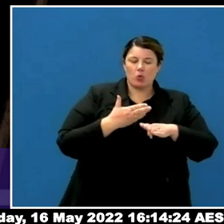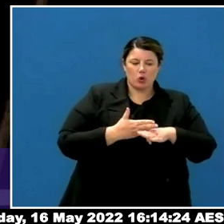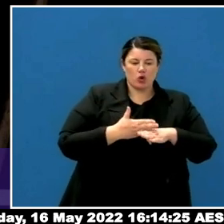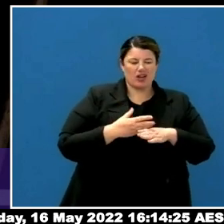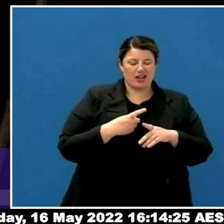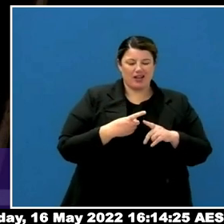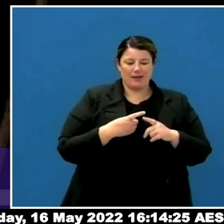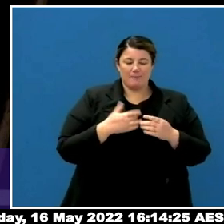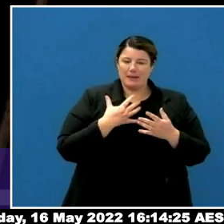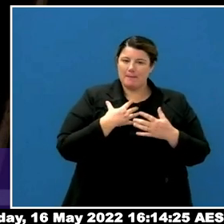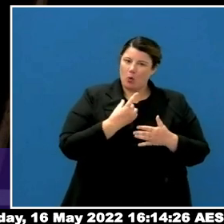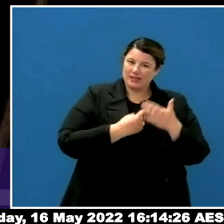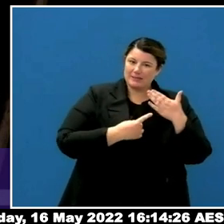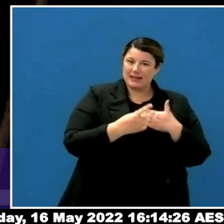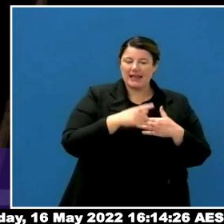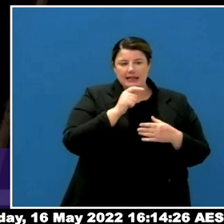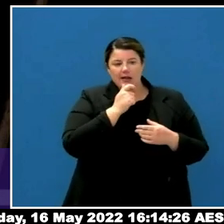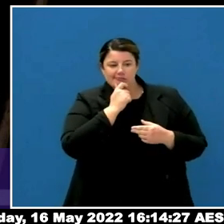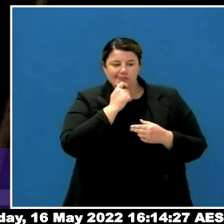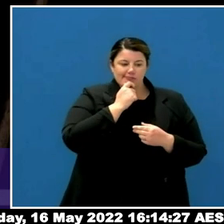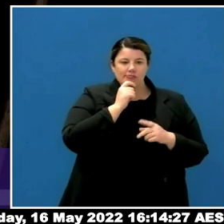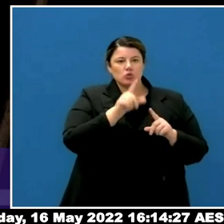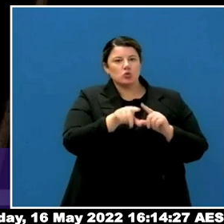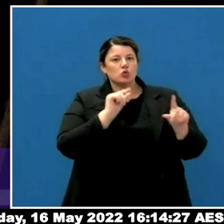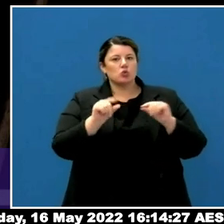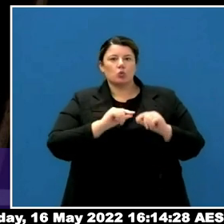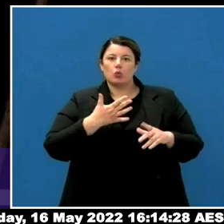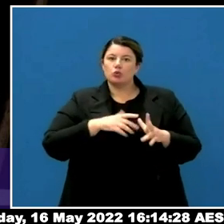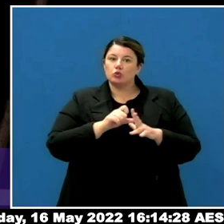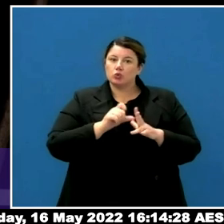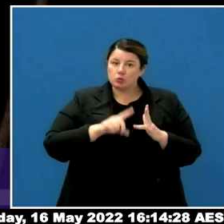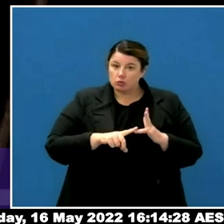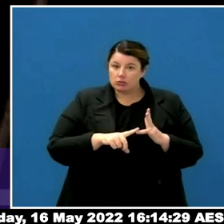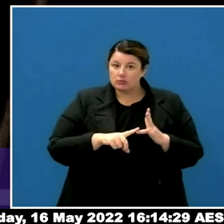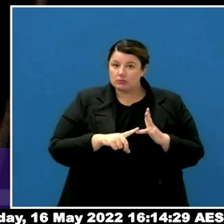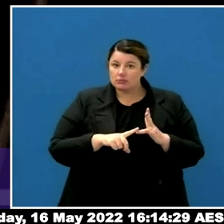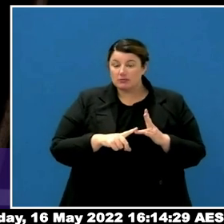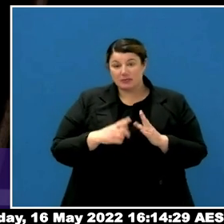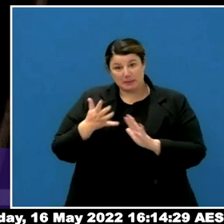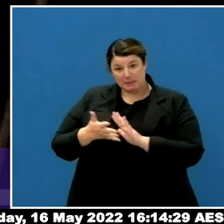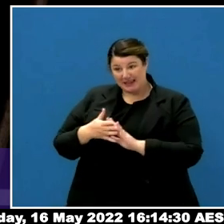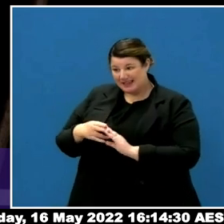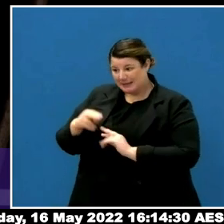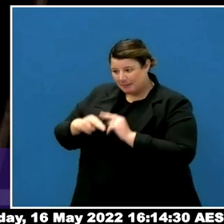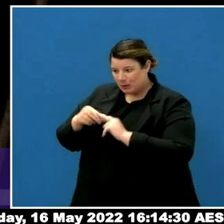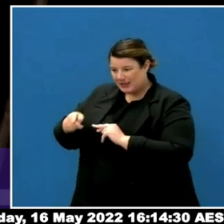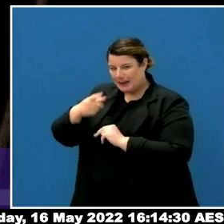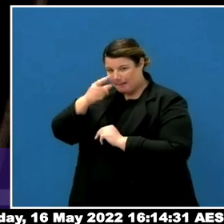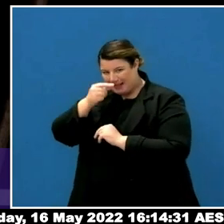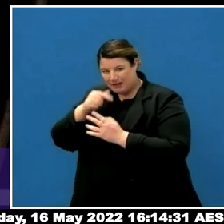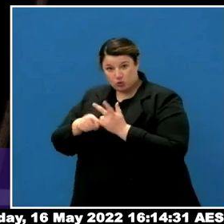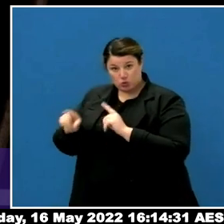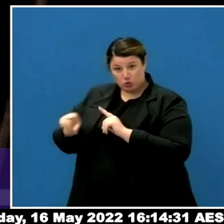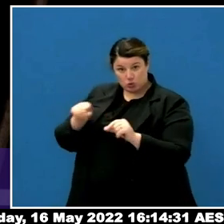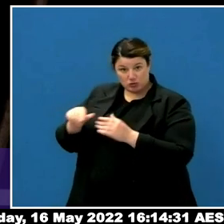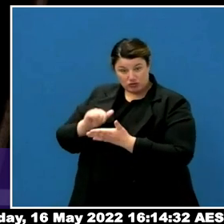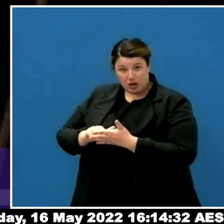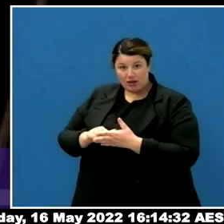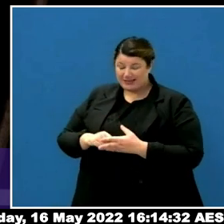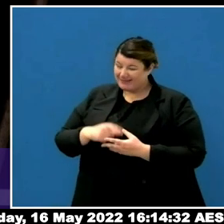decisions over what he wants to do. So it's building his capacity? Yes, rather than just fitting in with the group. He'll do the shopping now with his carer.